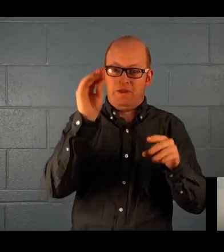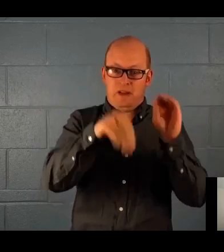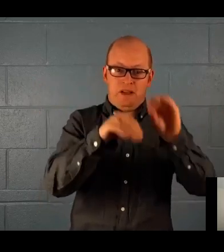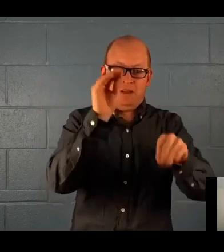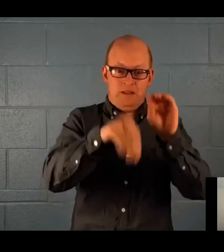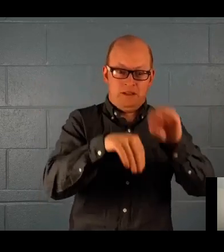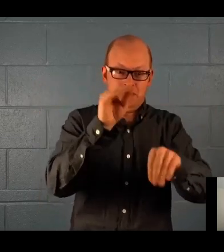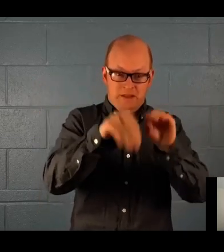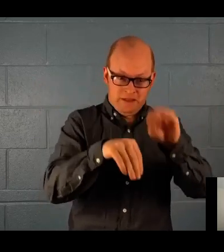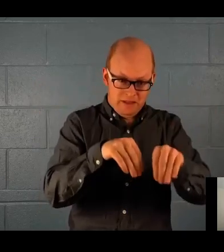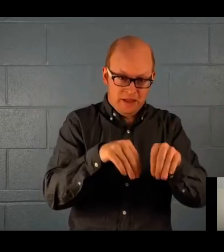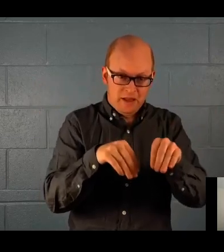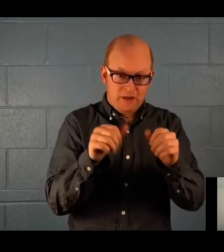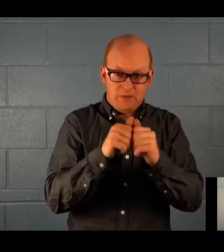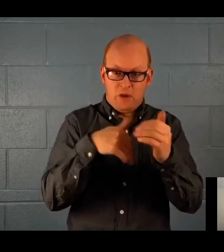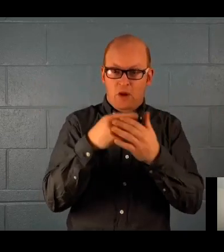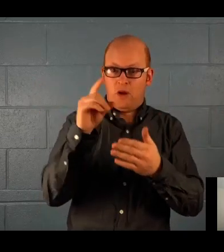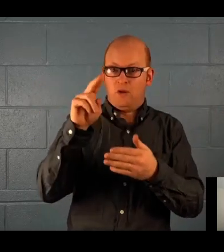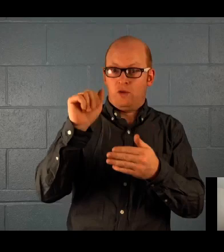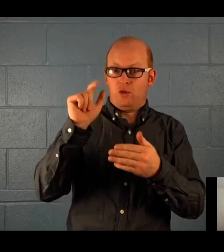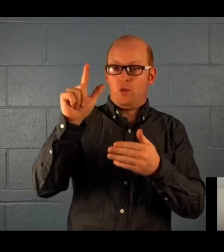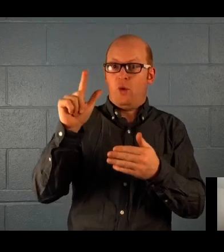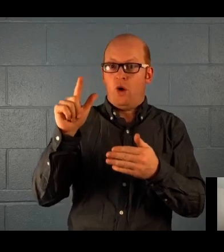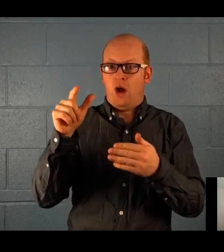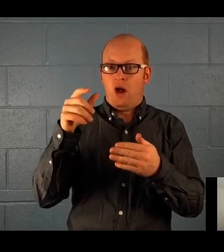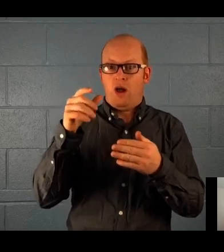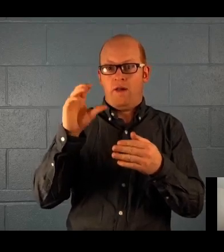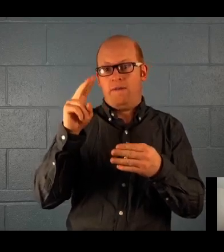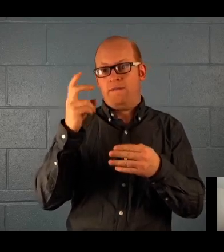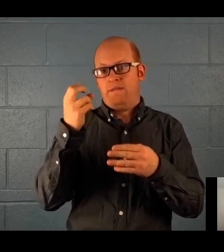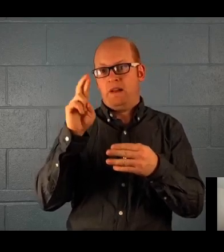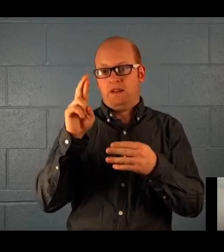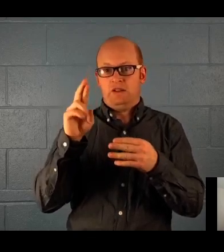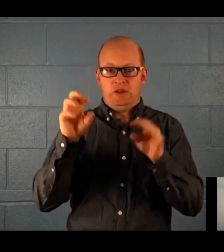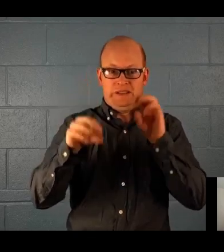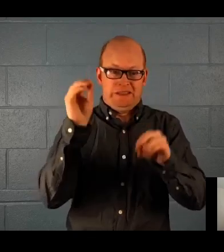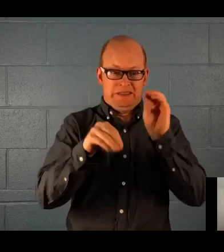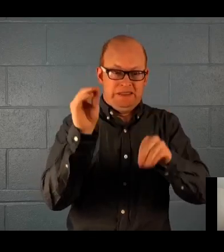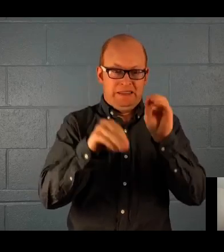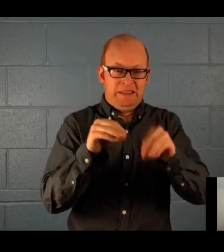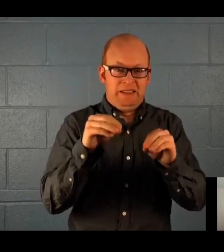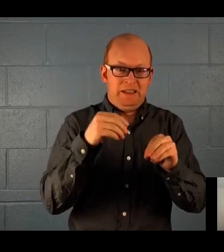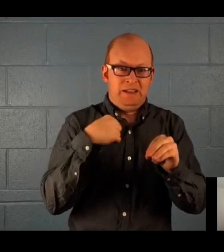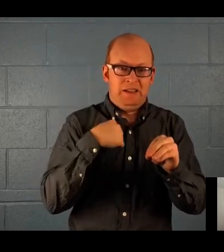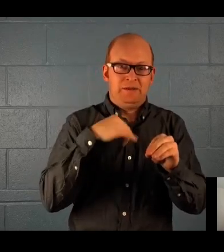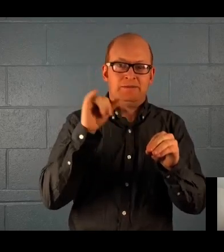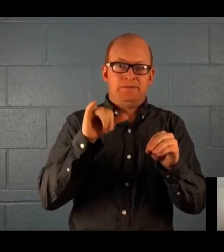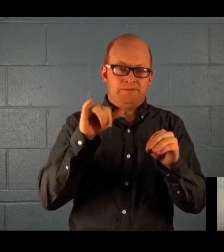with all of these dual vector platforms, was that if you delivered the fronts and the back half vector